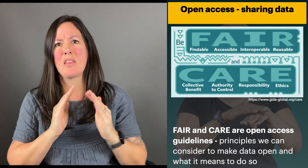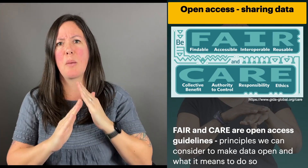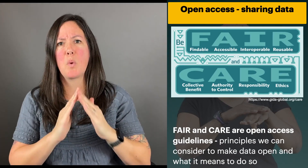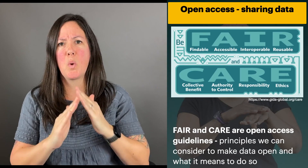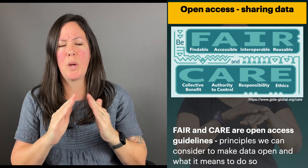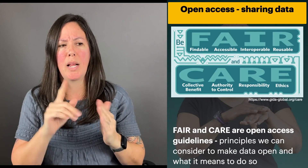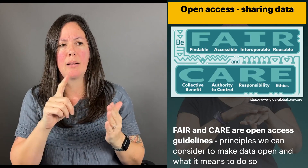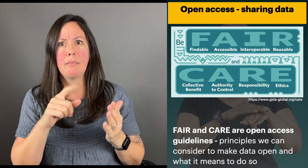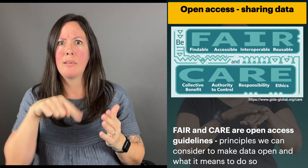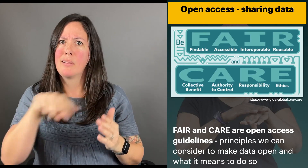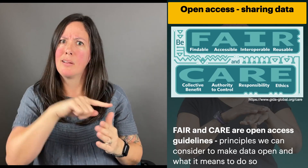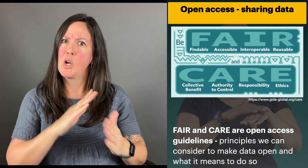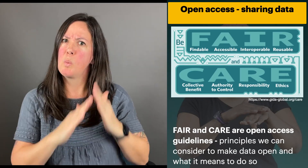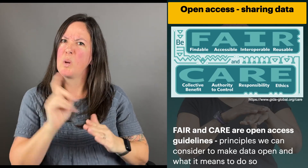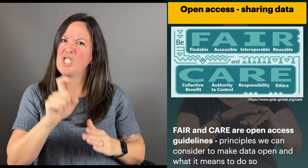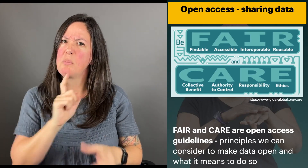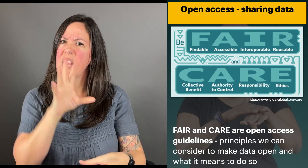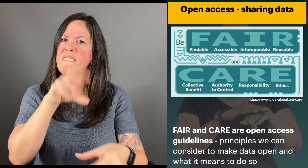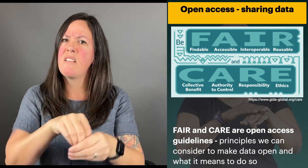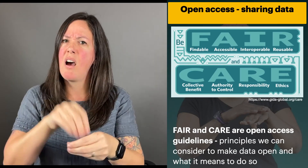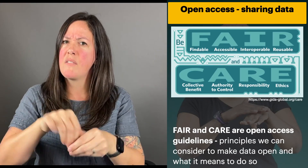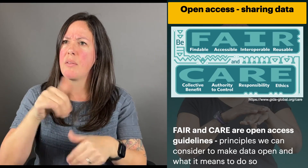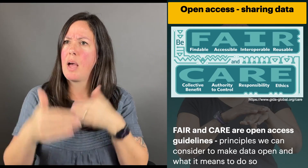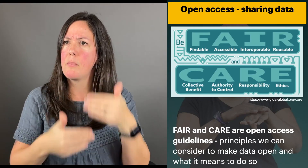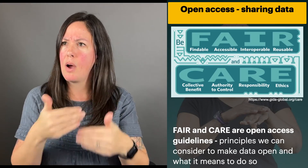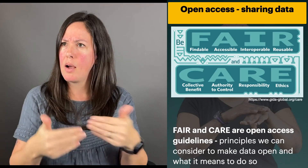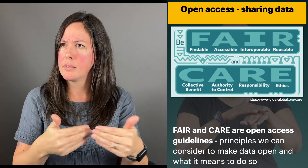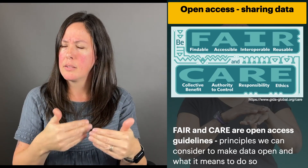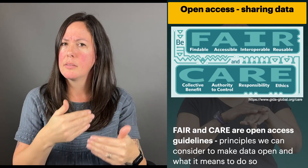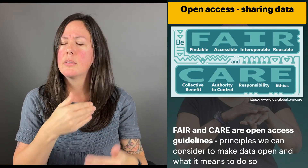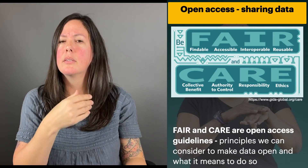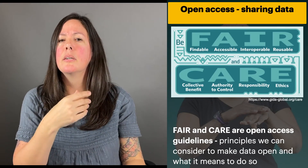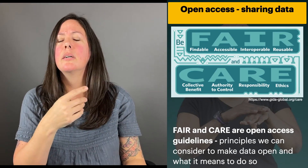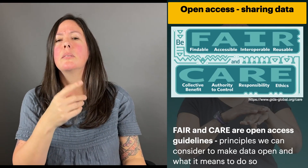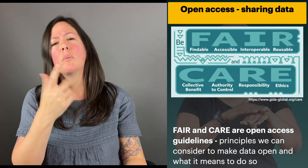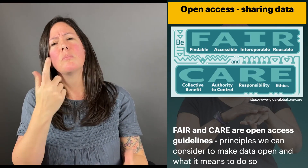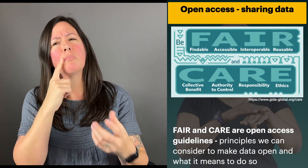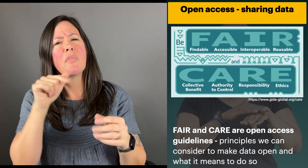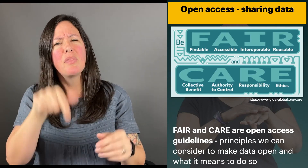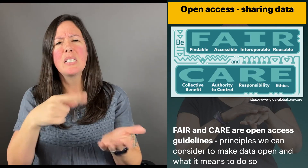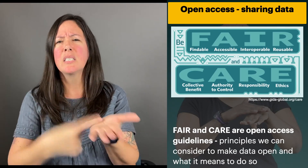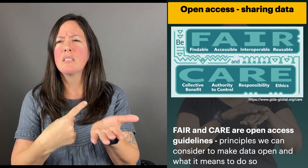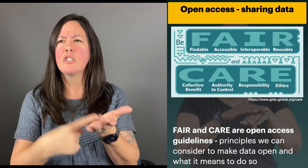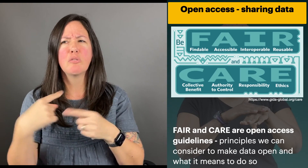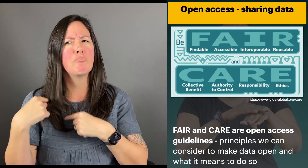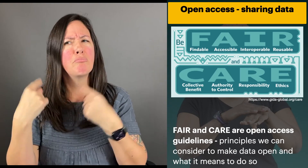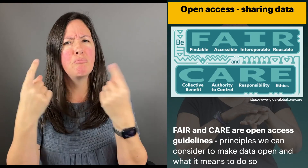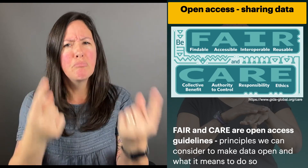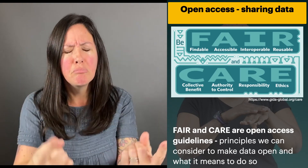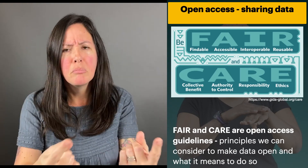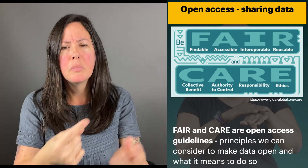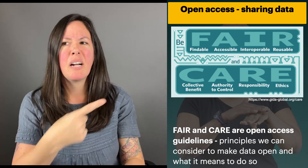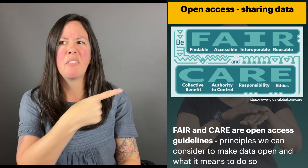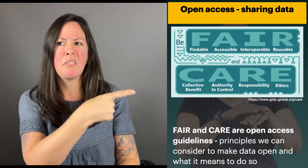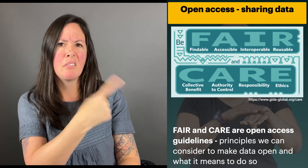make sure that the data that's being used is staying with the community so the princip principles